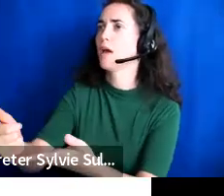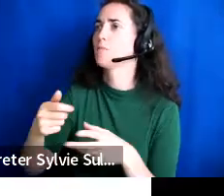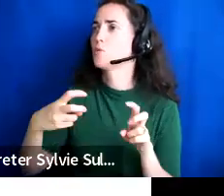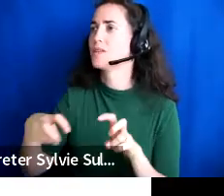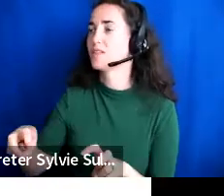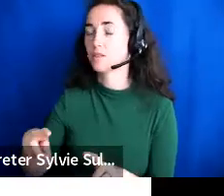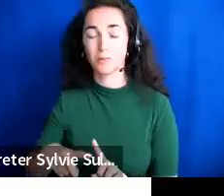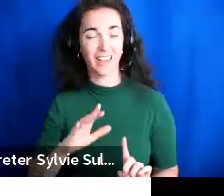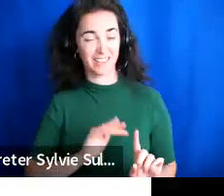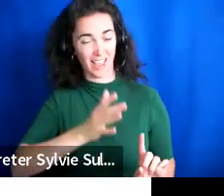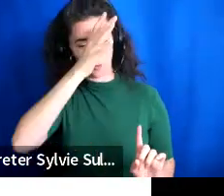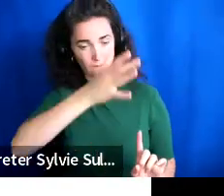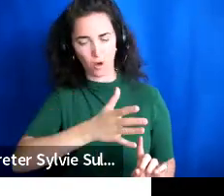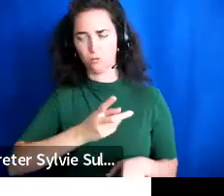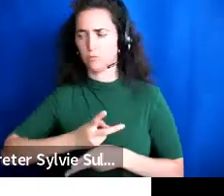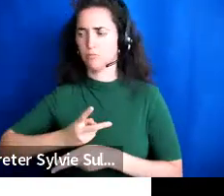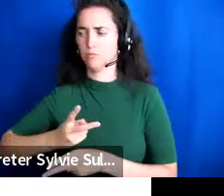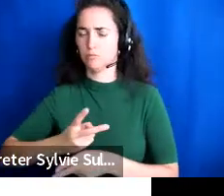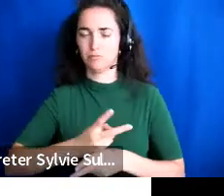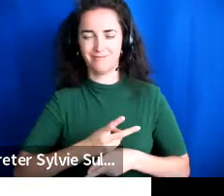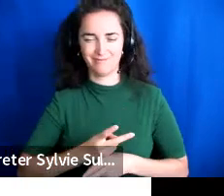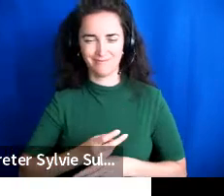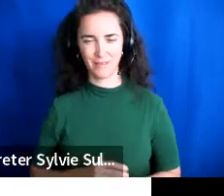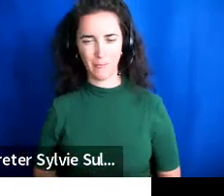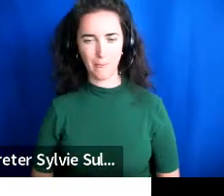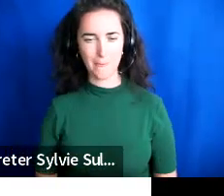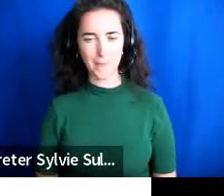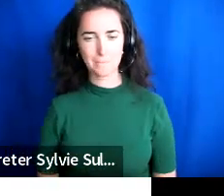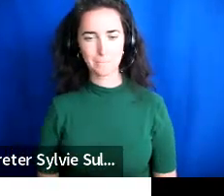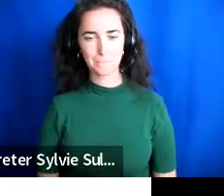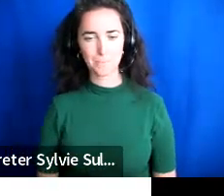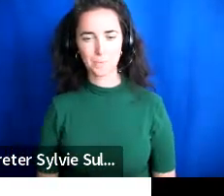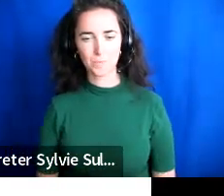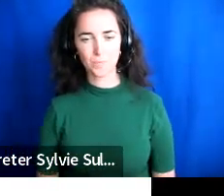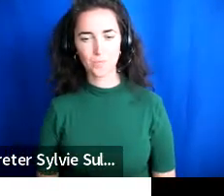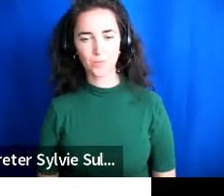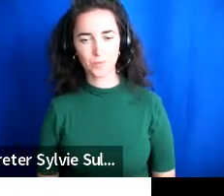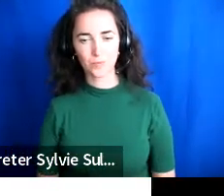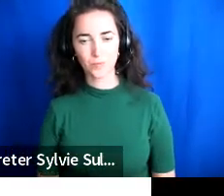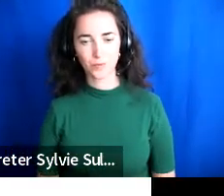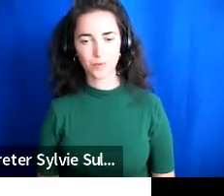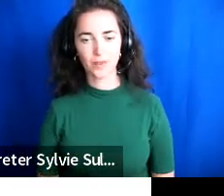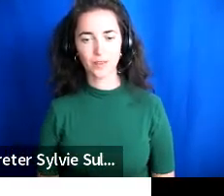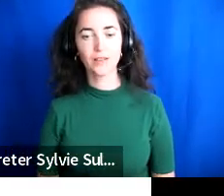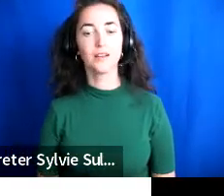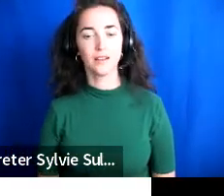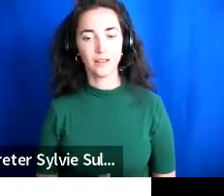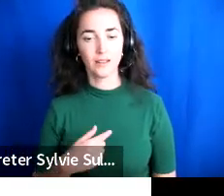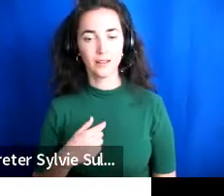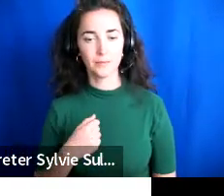Okay. So again, I think we really need to keep focusing on.